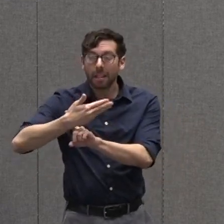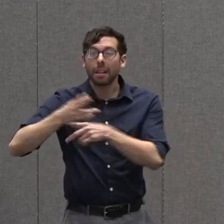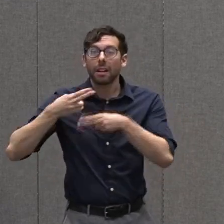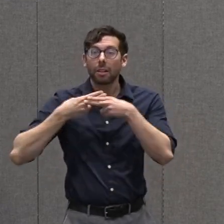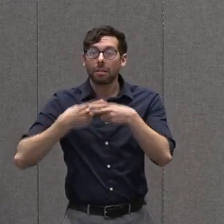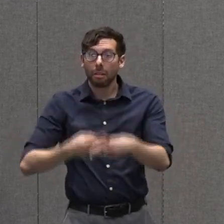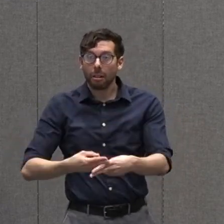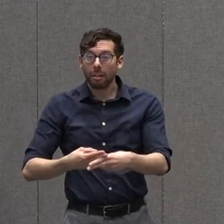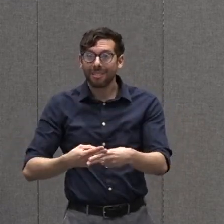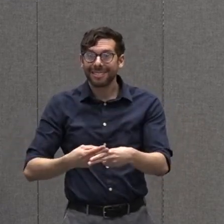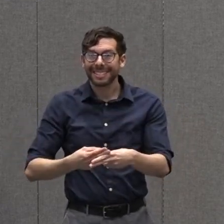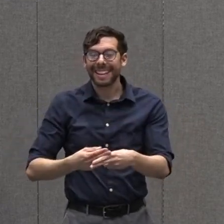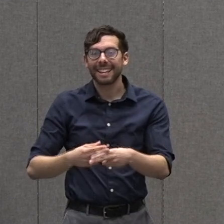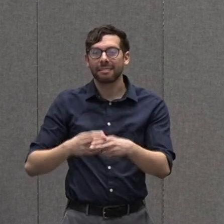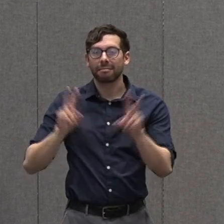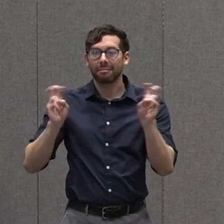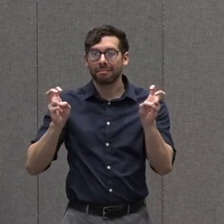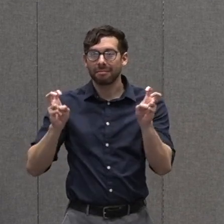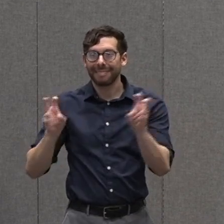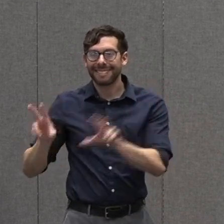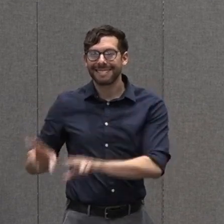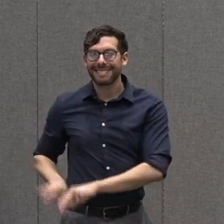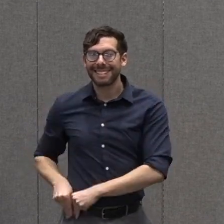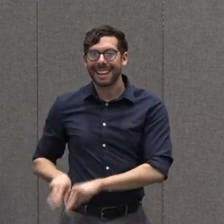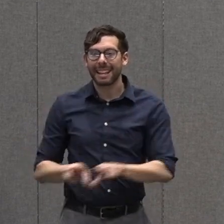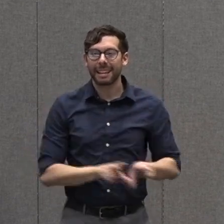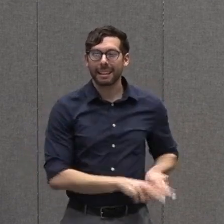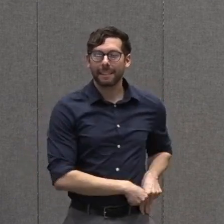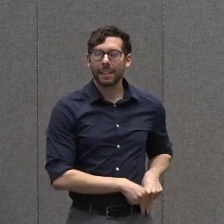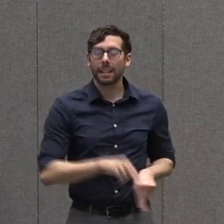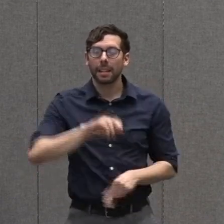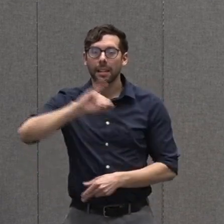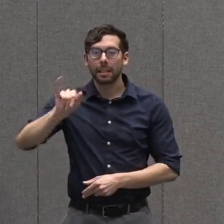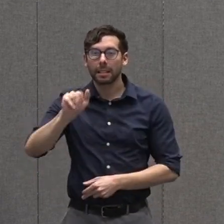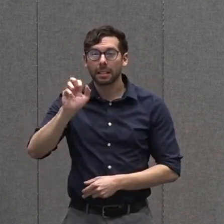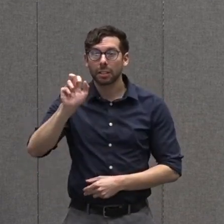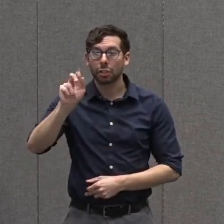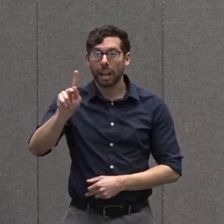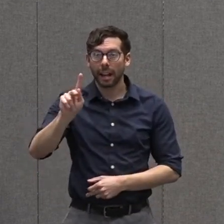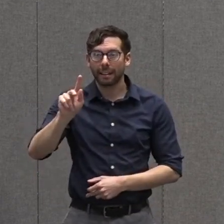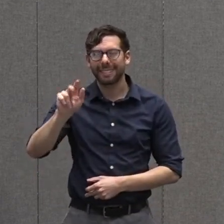and it flies on the flagship of the US Navy. Kids might wanna look that up online,